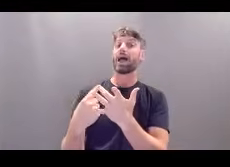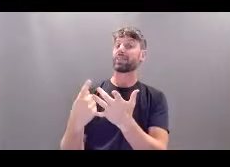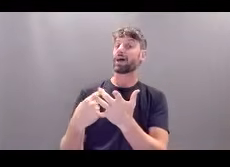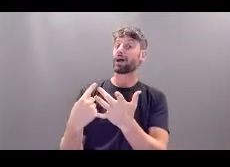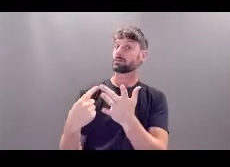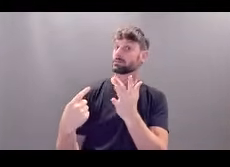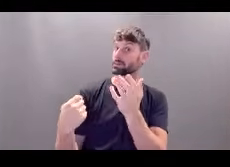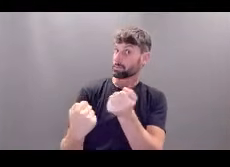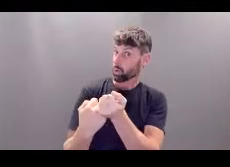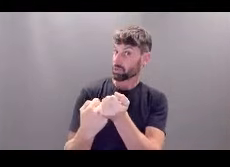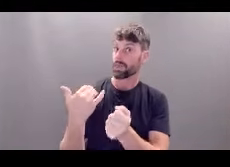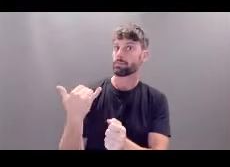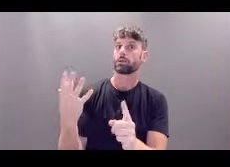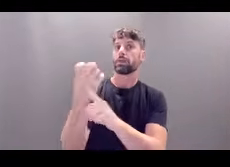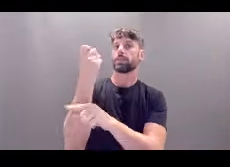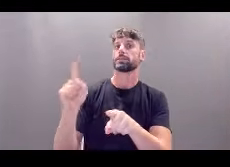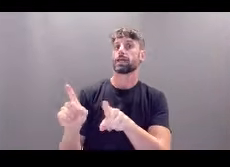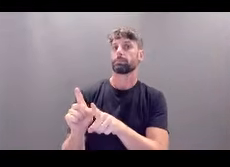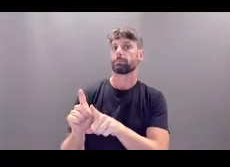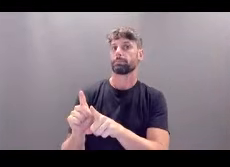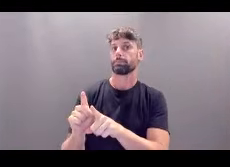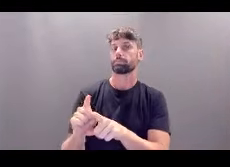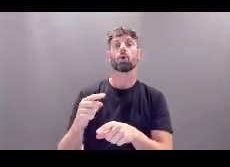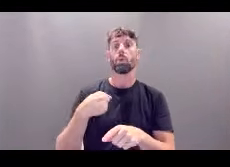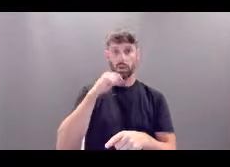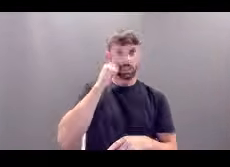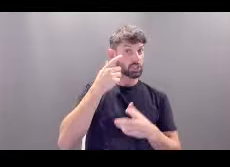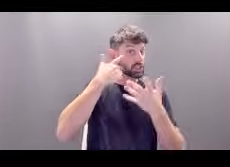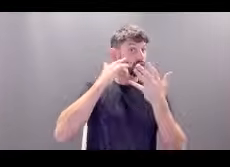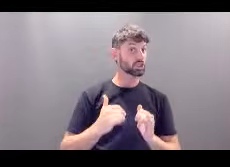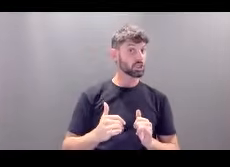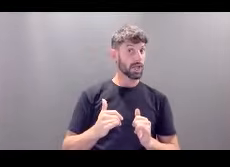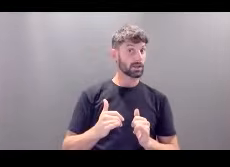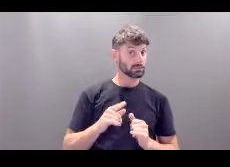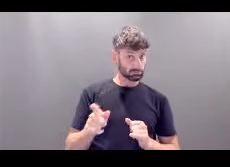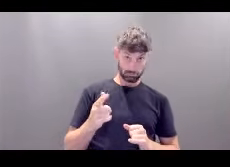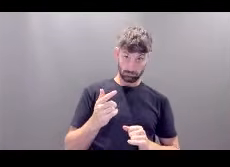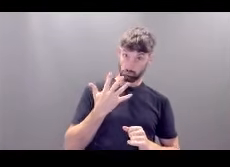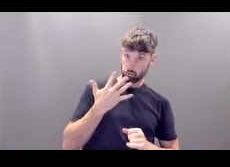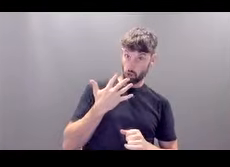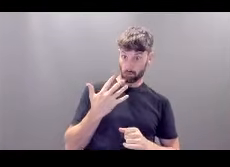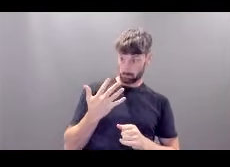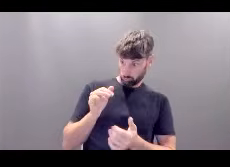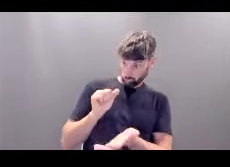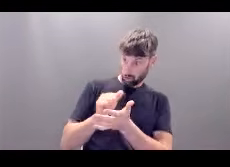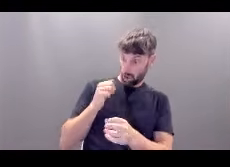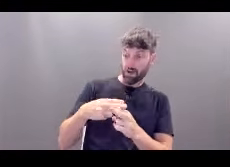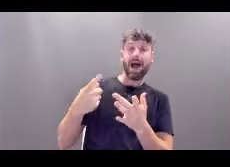We check the cost of the AT item to a price range in the market of a similar item.